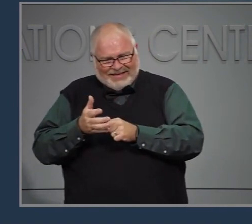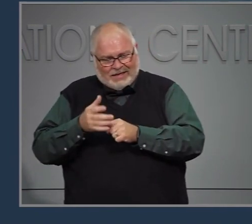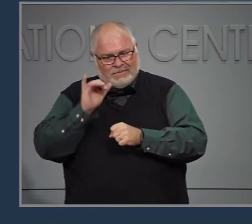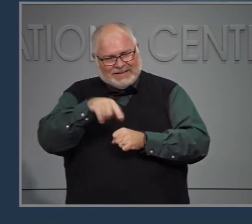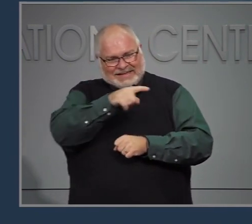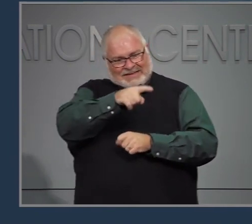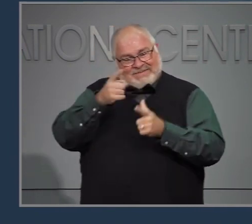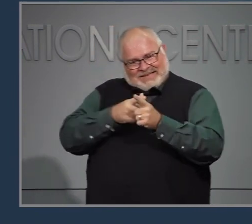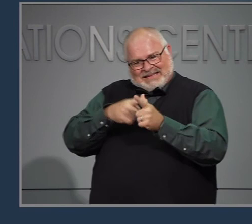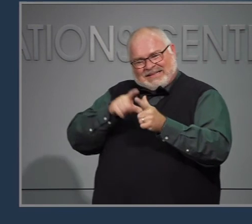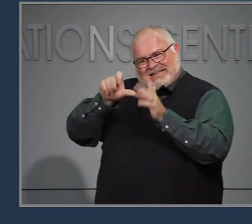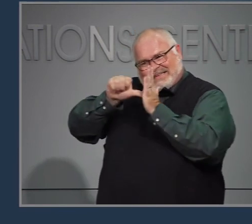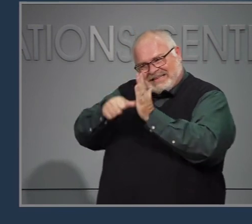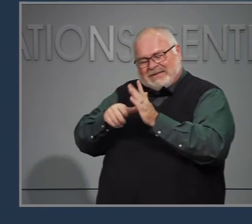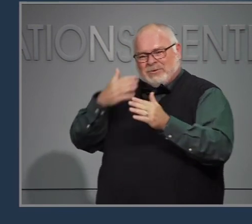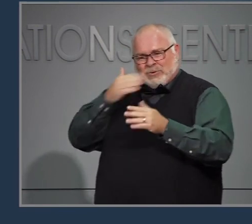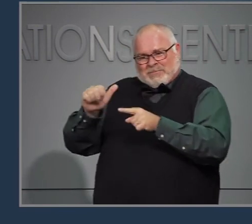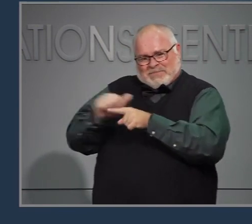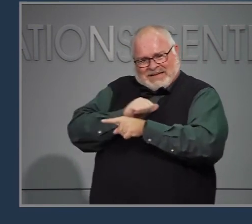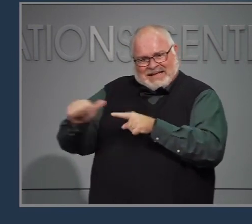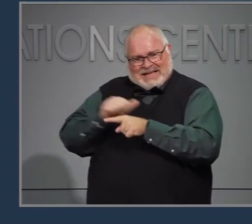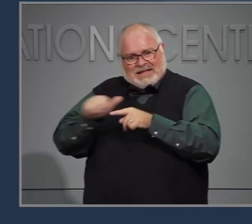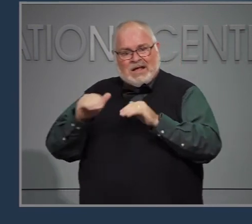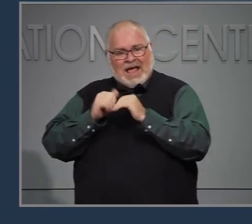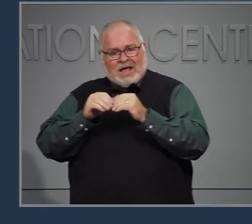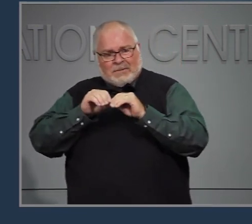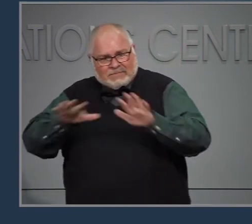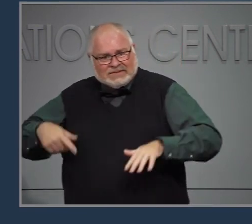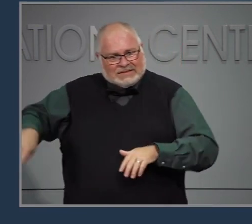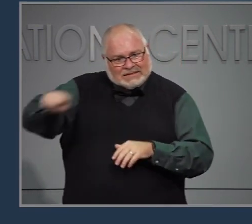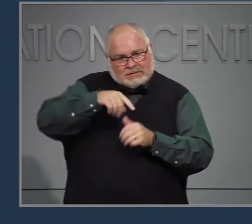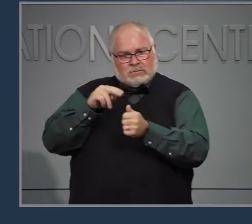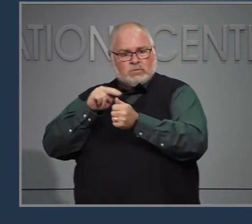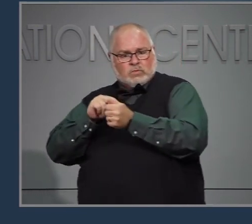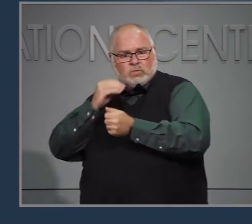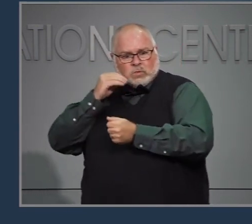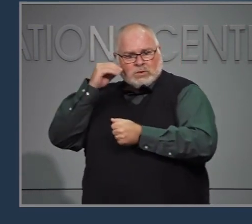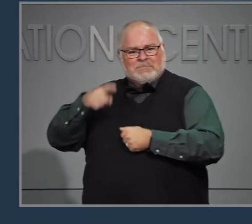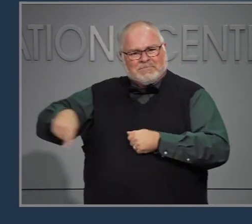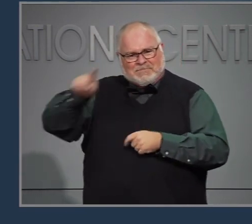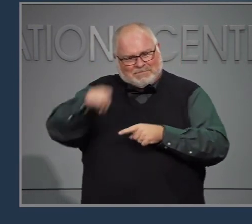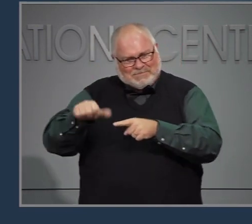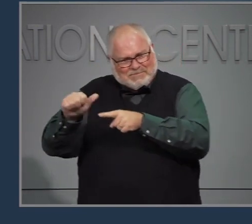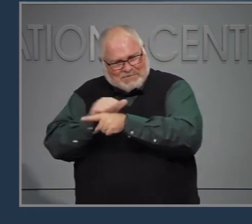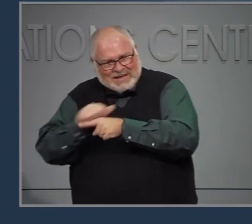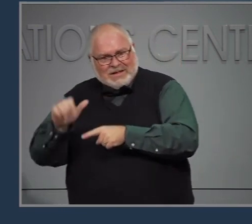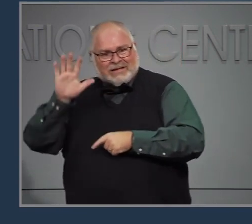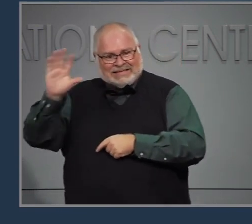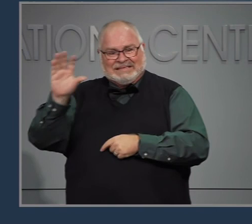YOU CAN HELP SLOW THE SPREAD OF COVID-19 TO OUR NURSING HOMES BY PRACTICING. THE 3 W'S: